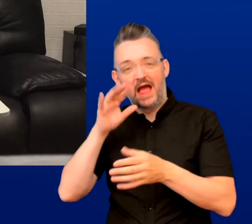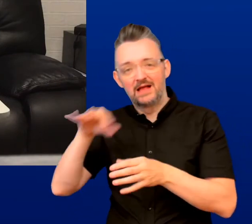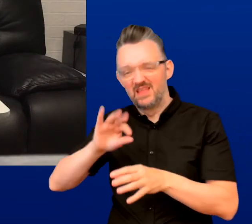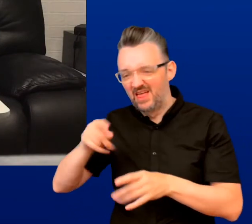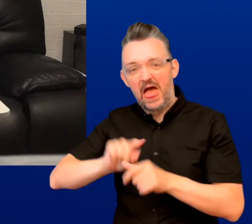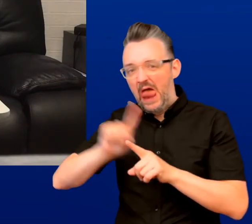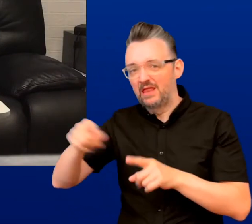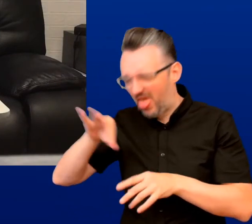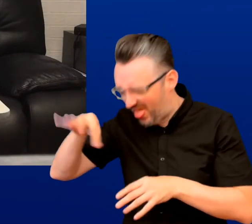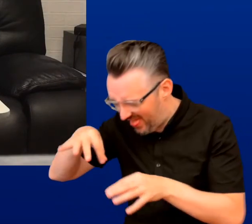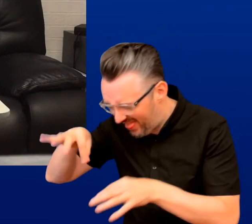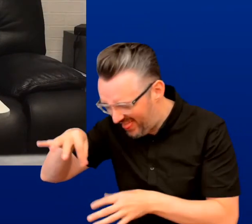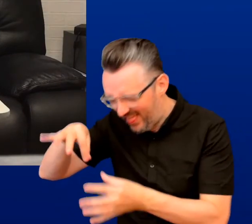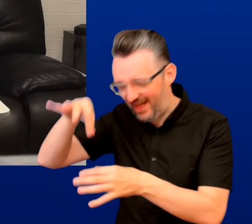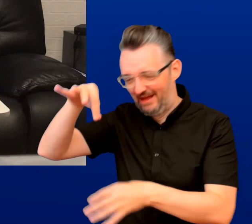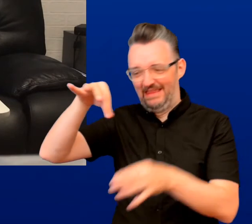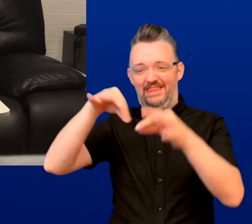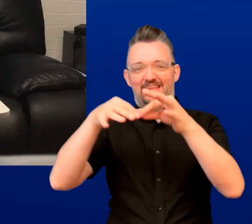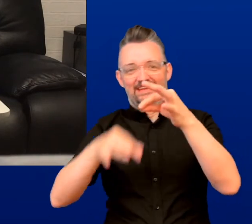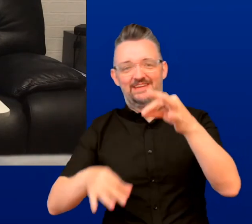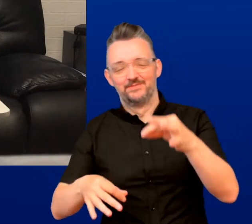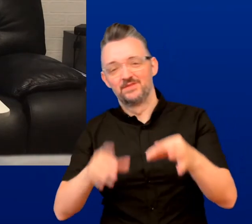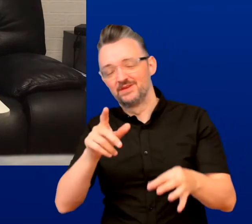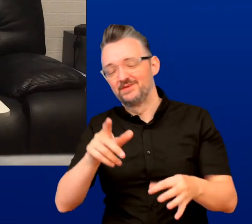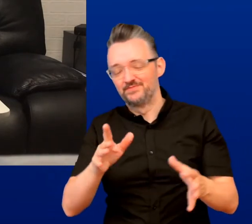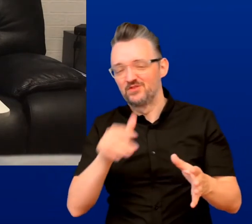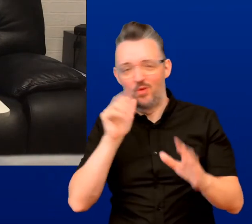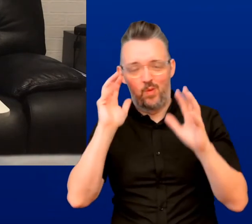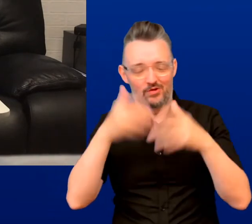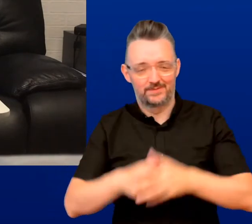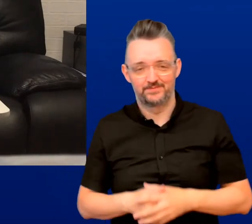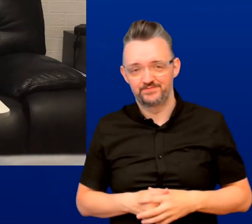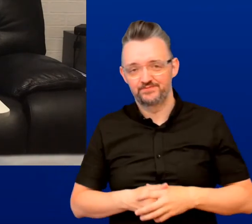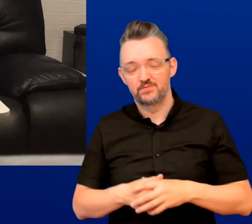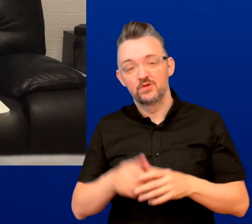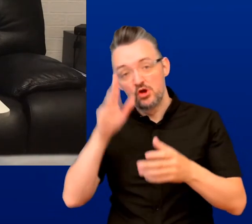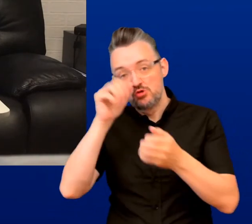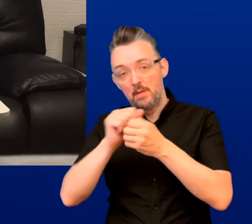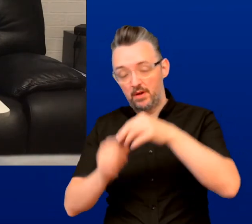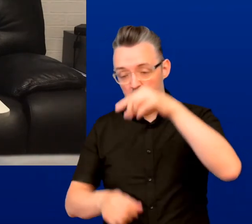for you to fish out later on. One dropped in, remember to wipe